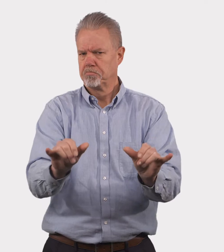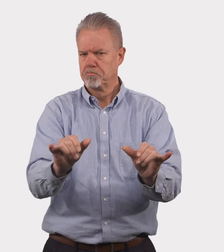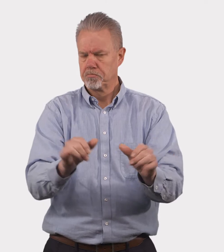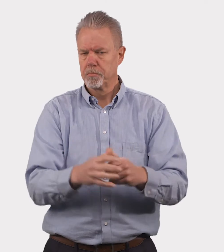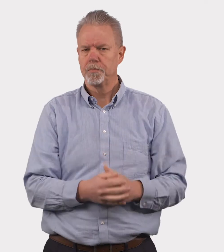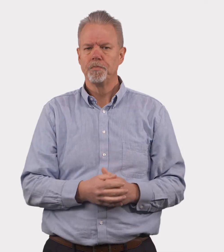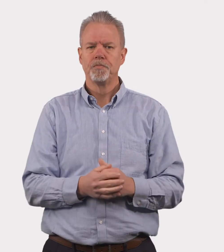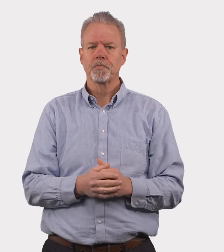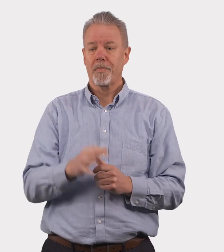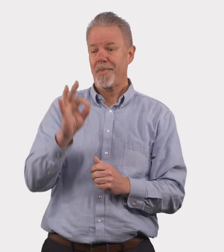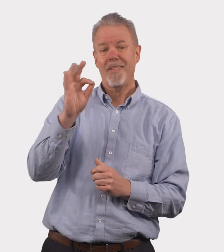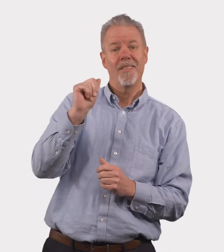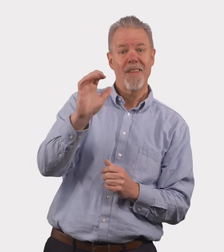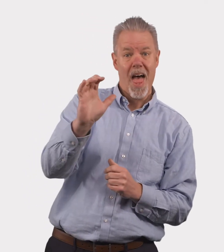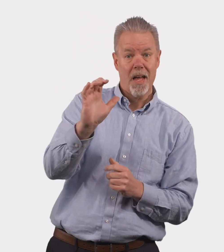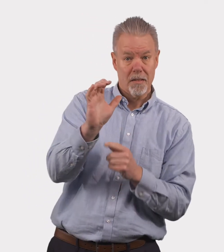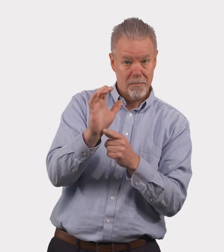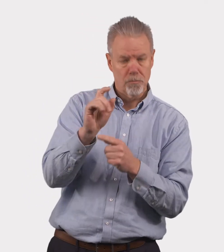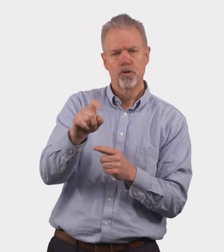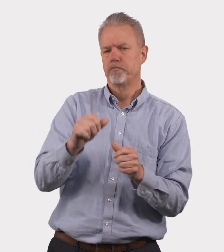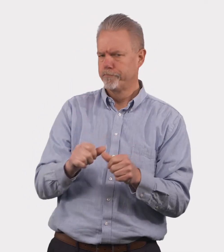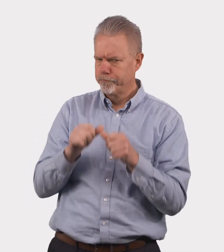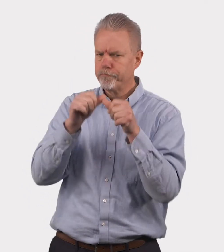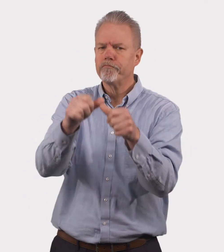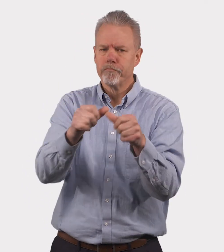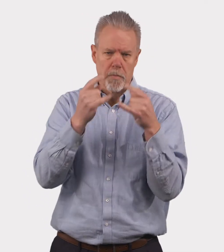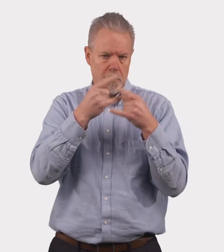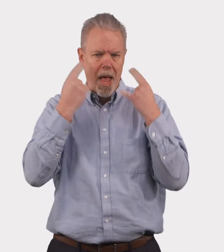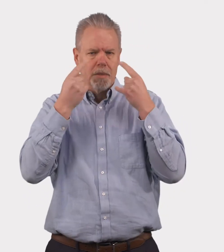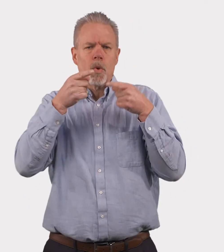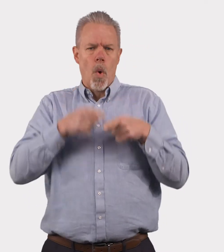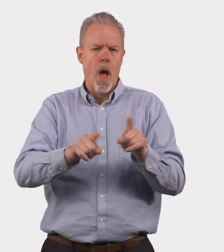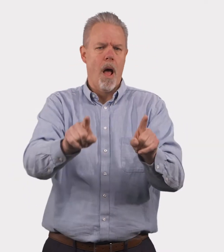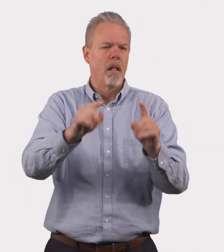Current masking guidelines will remain in place for now.